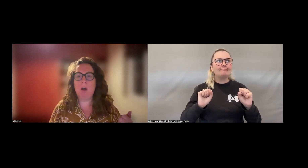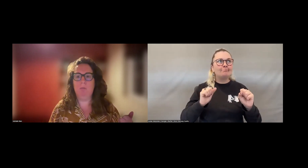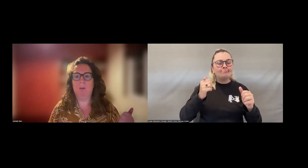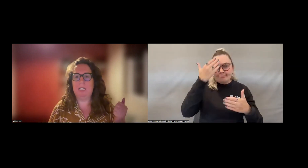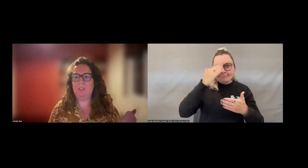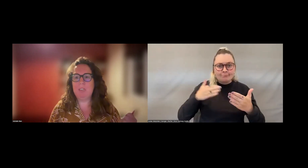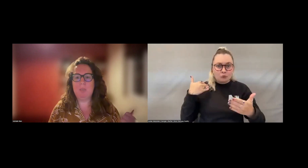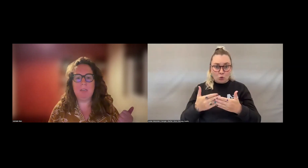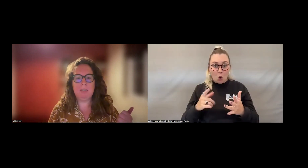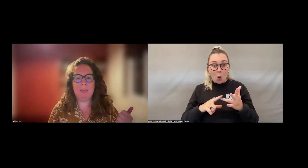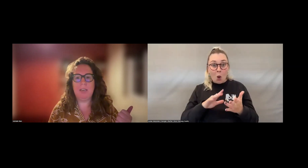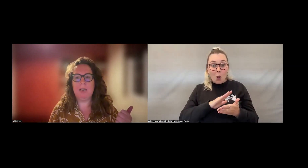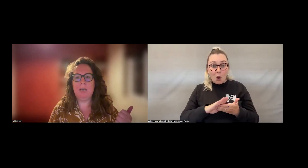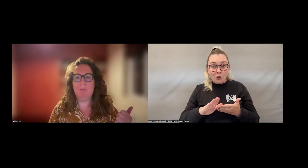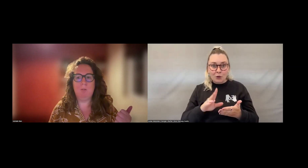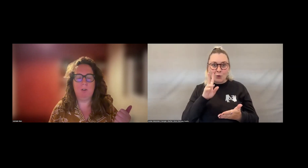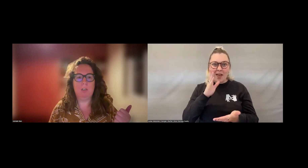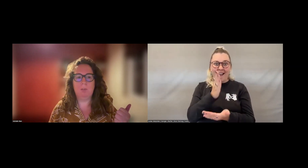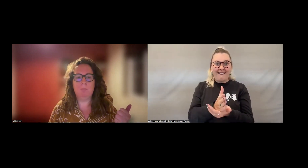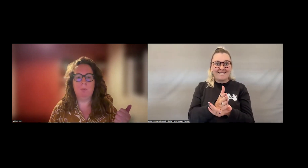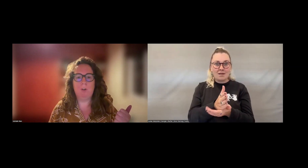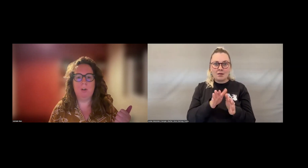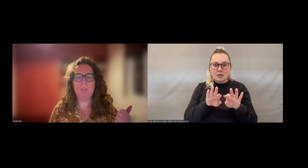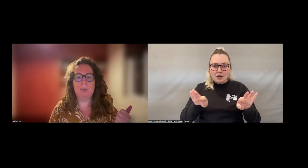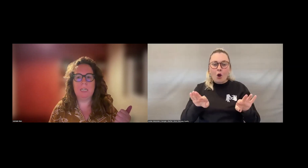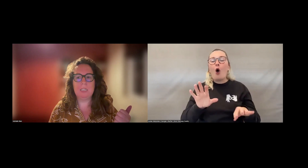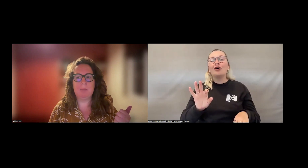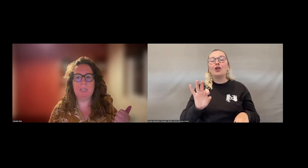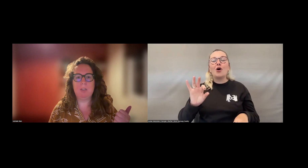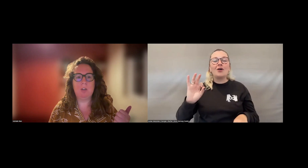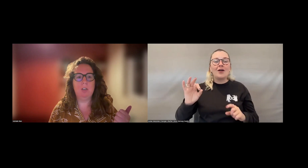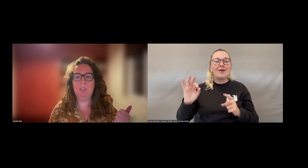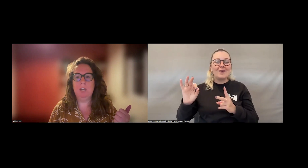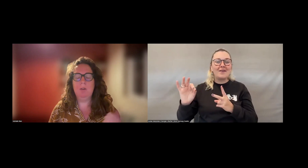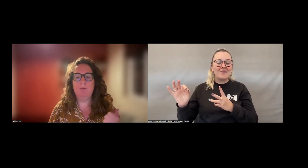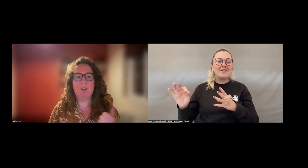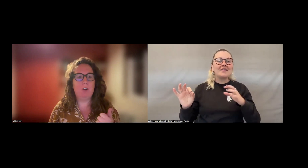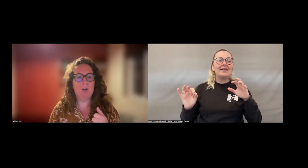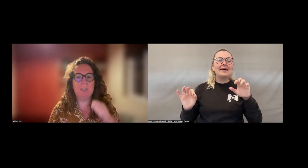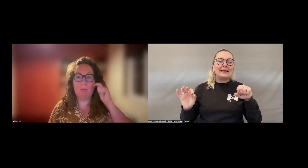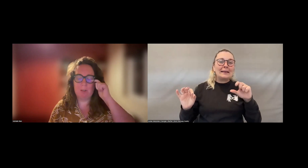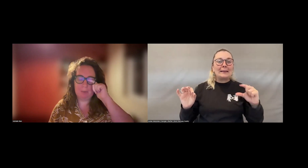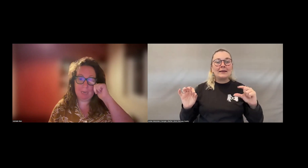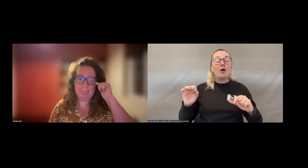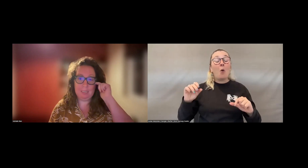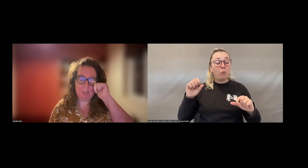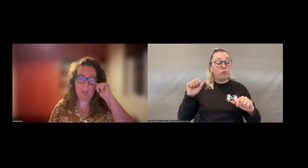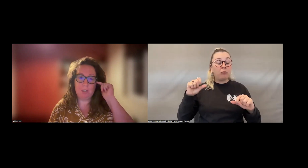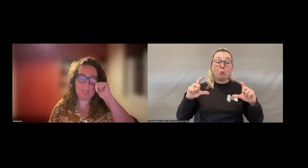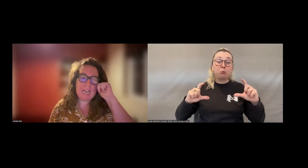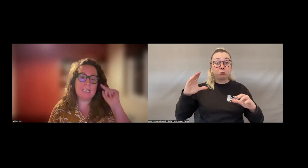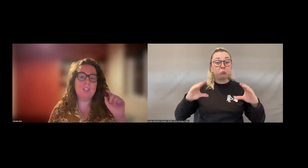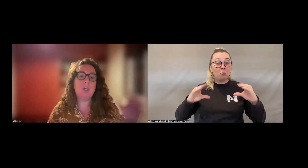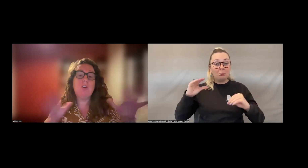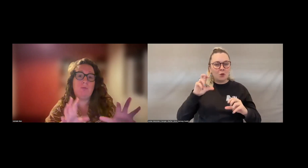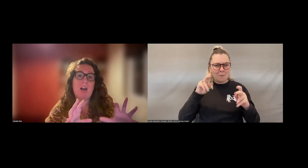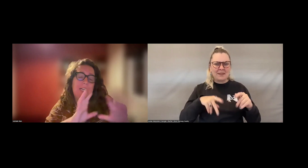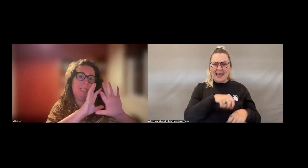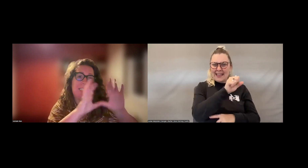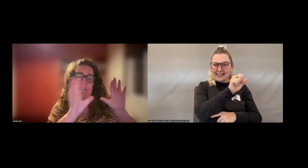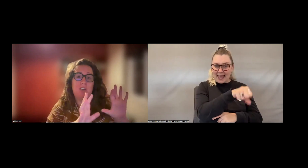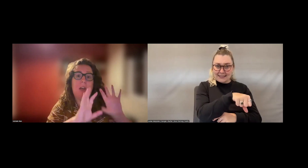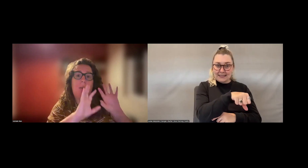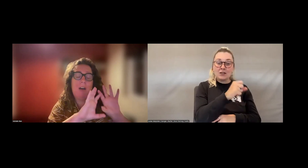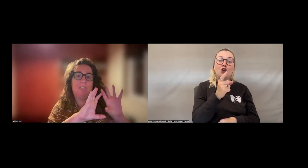Oh, and even split there. More snow than yes. Yes, you will find the section about